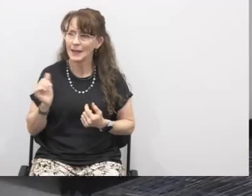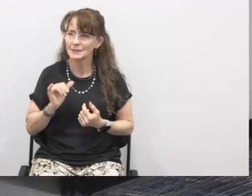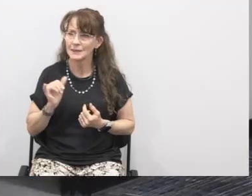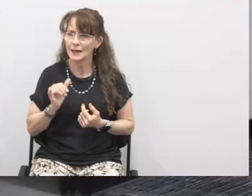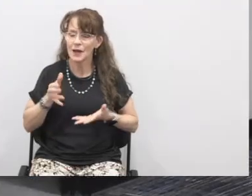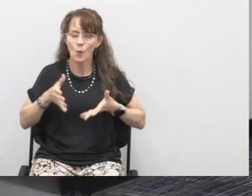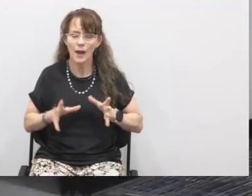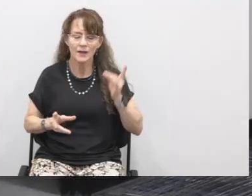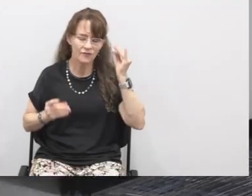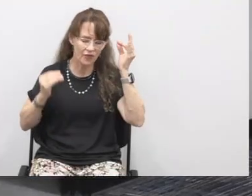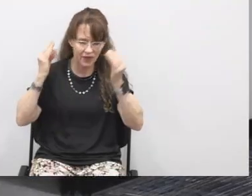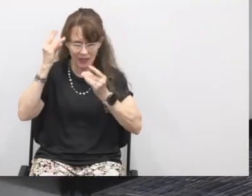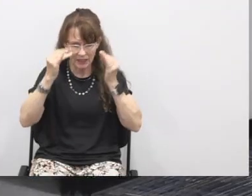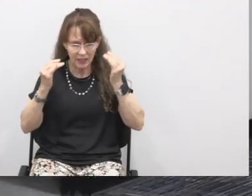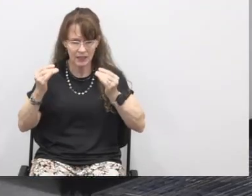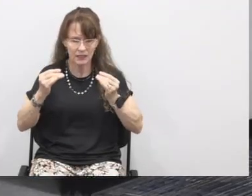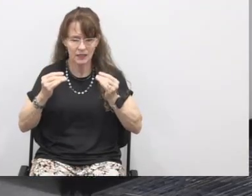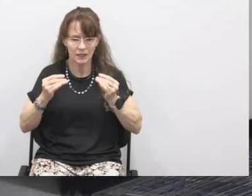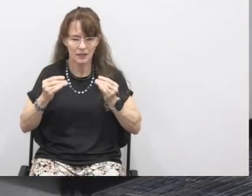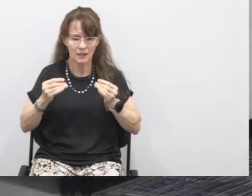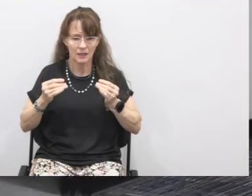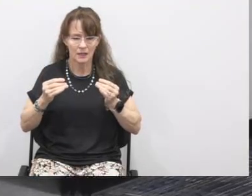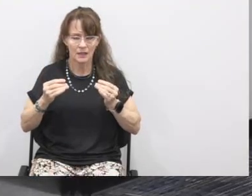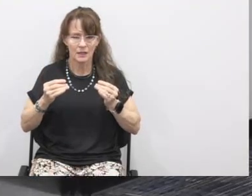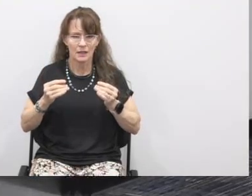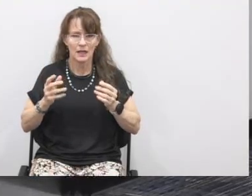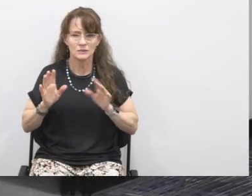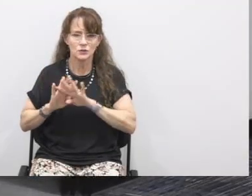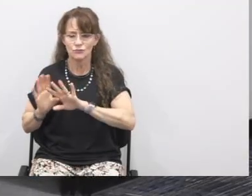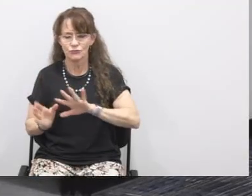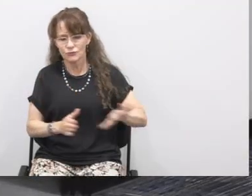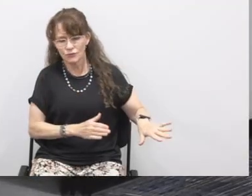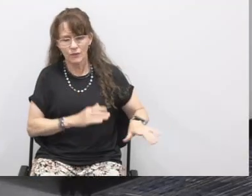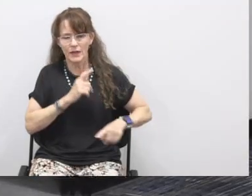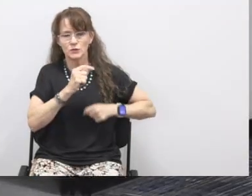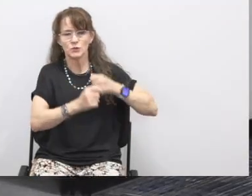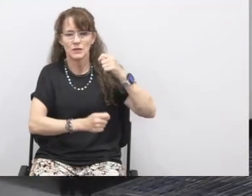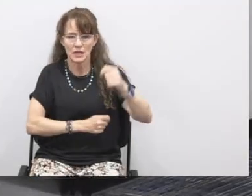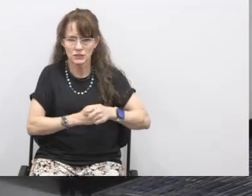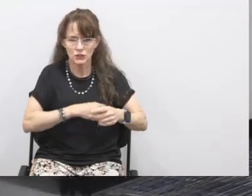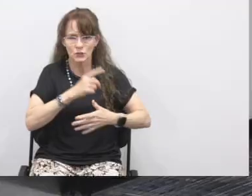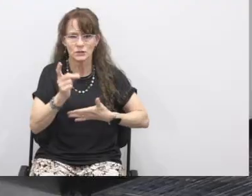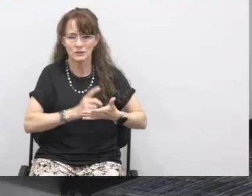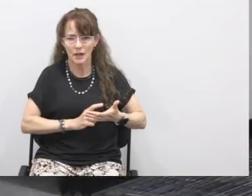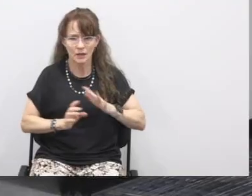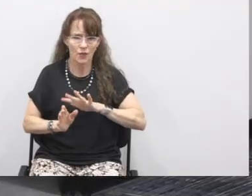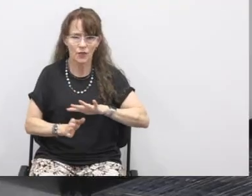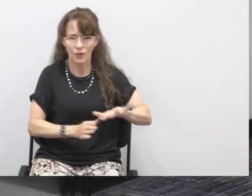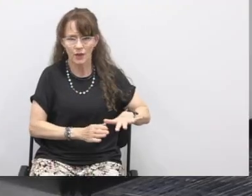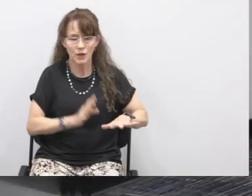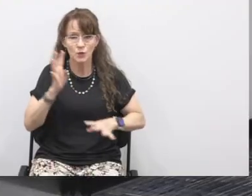It's a way of breaking out of traditional ideas of design when we're trying to create new systems,